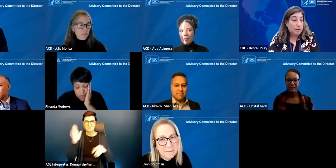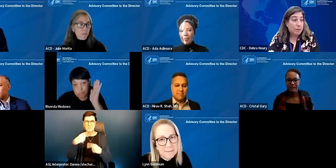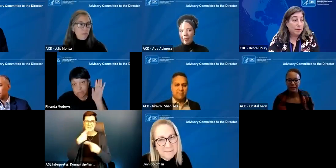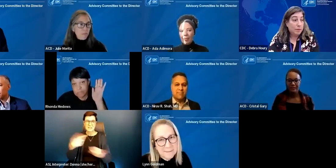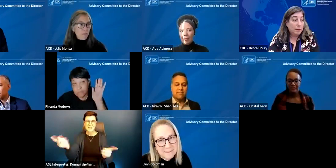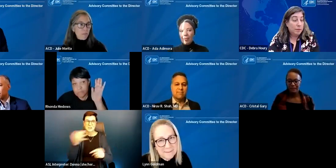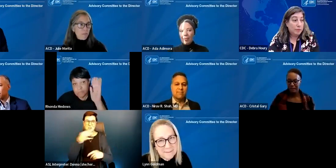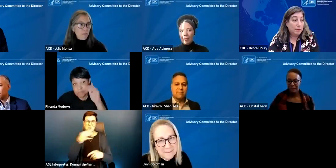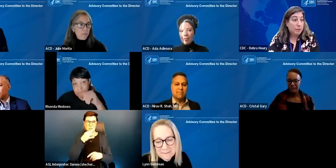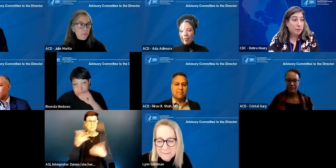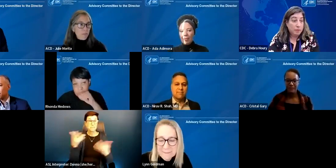And with that, we are officially adjourned.